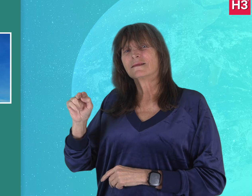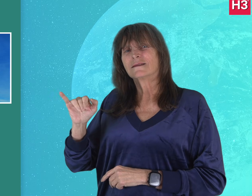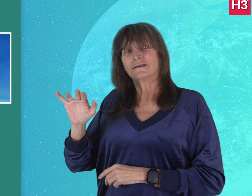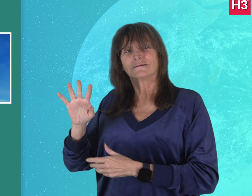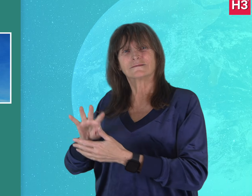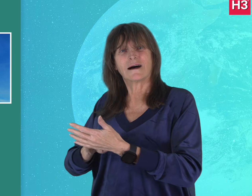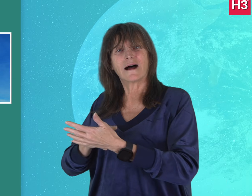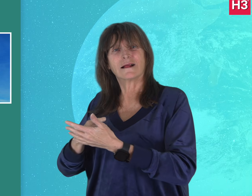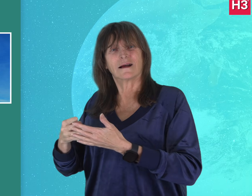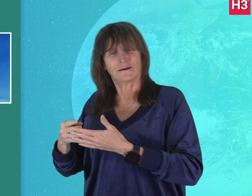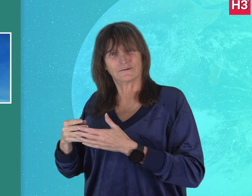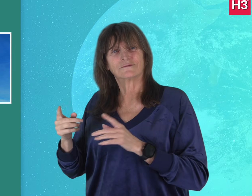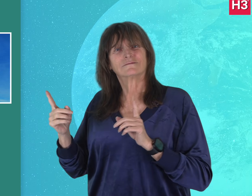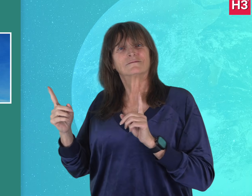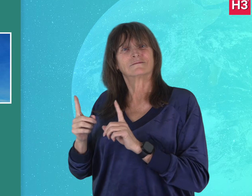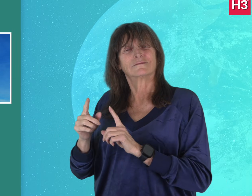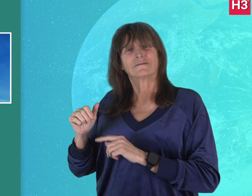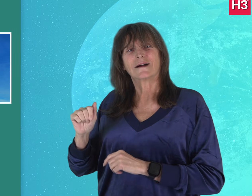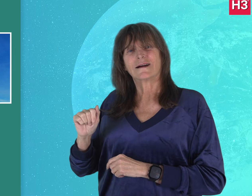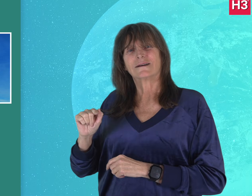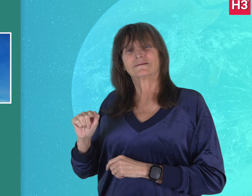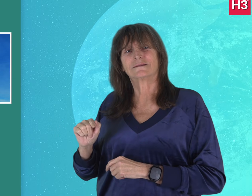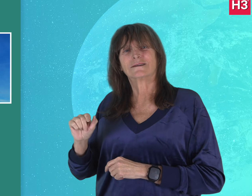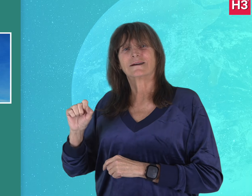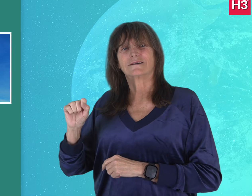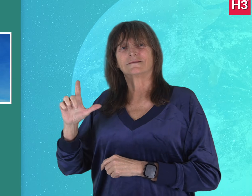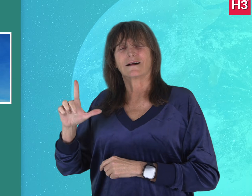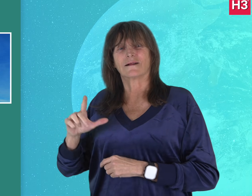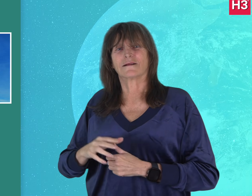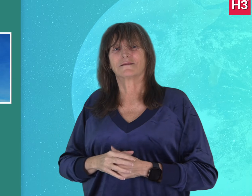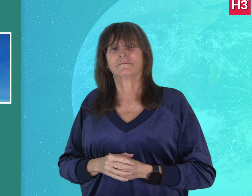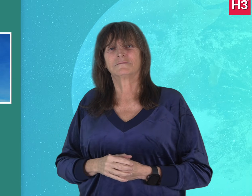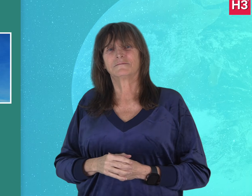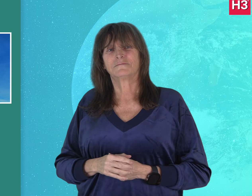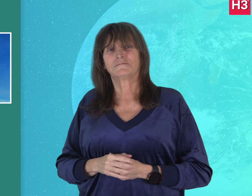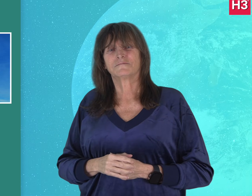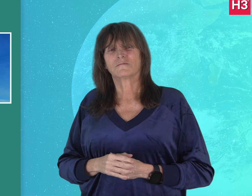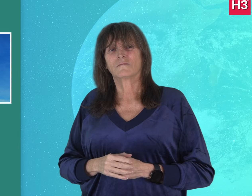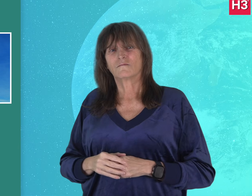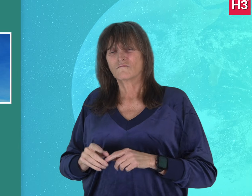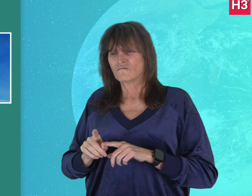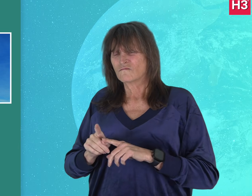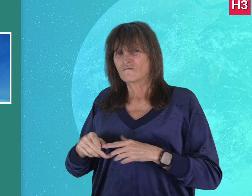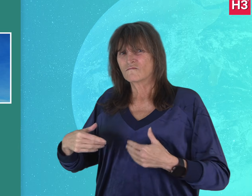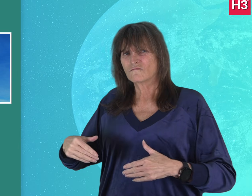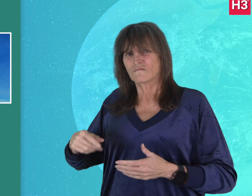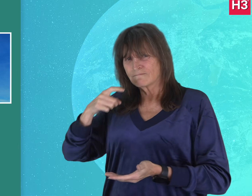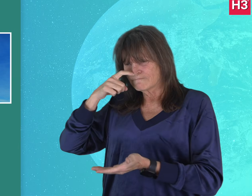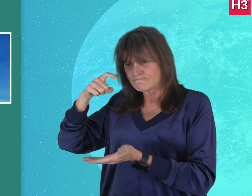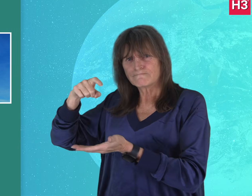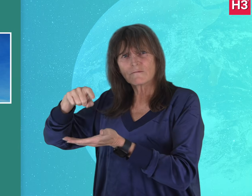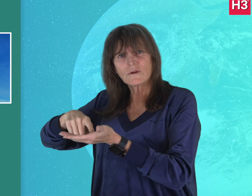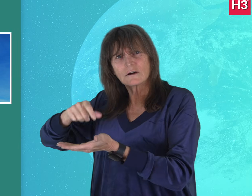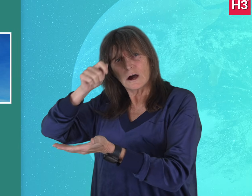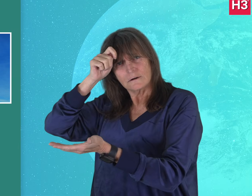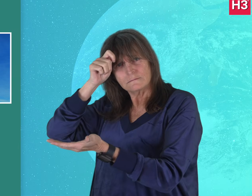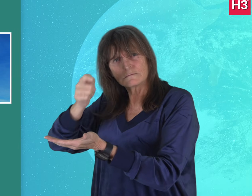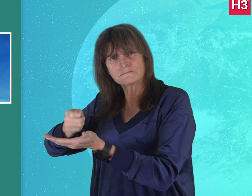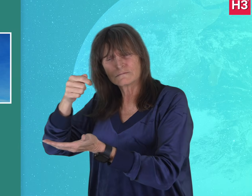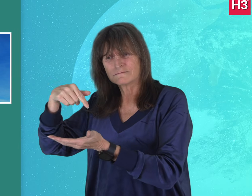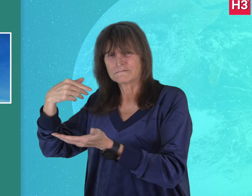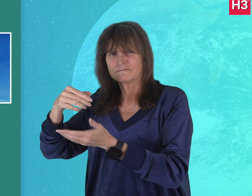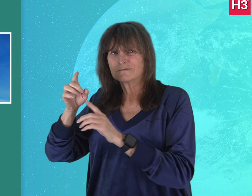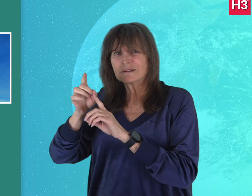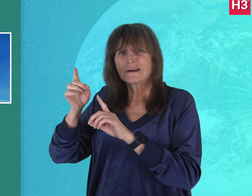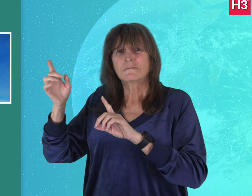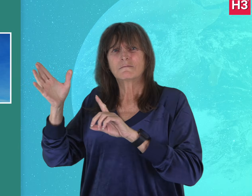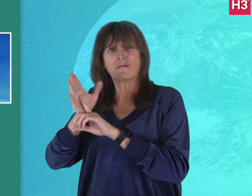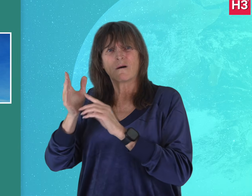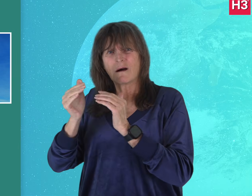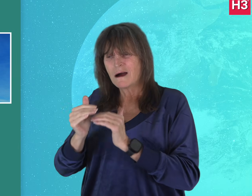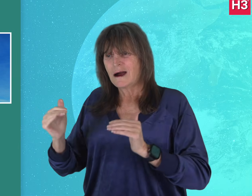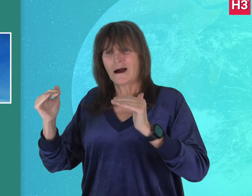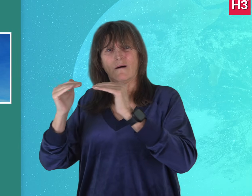Azerbaijani Sign Language (AzSL). Recognition is important for equality